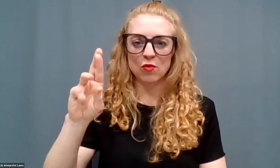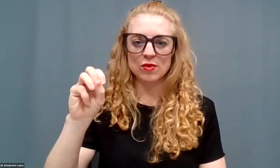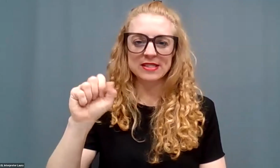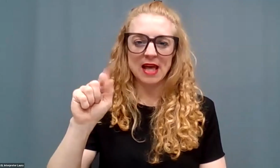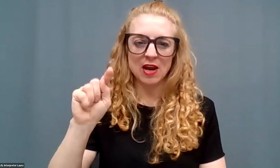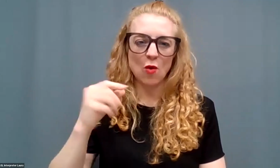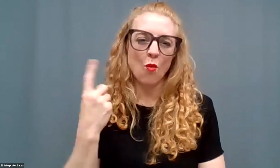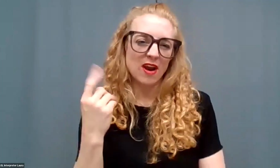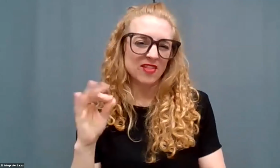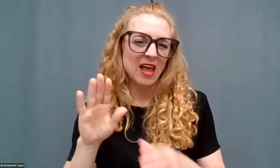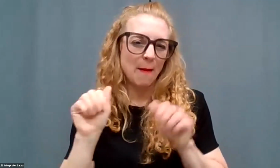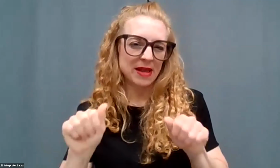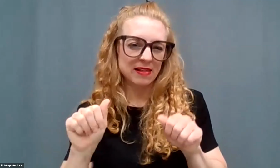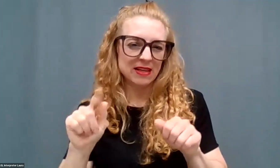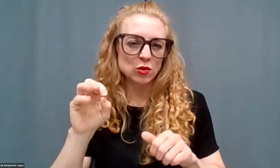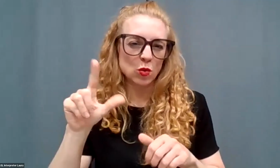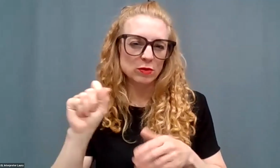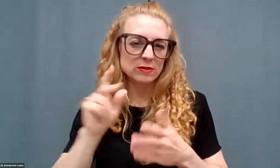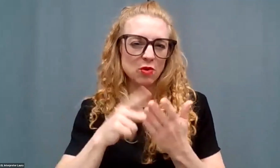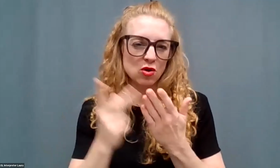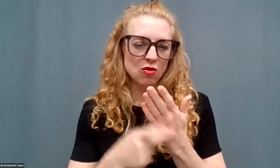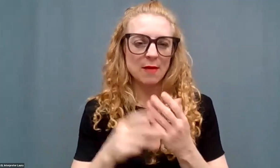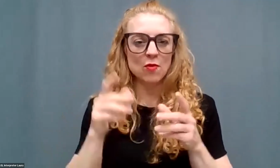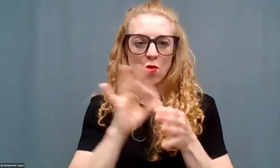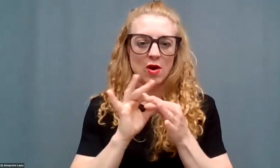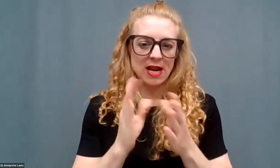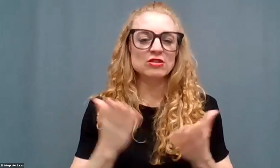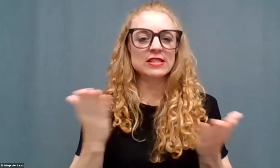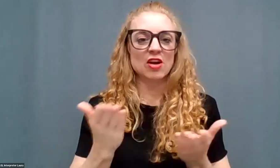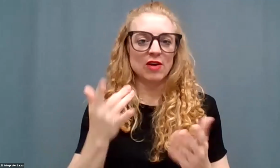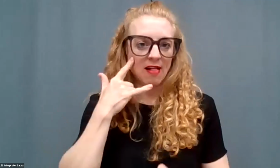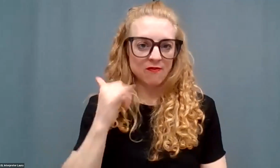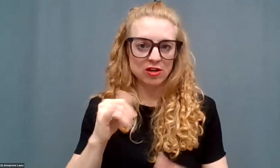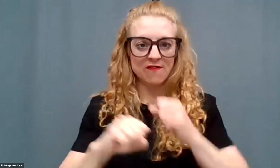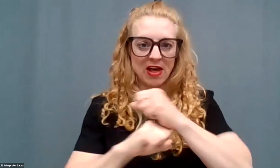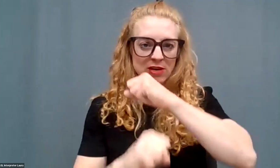the ability tools program coordinators here at California foundation for Independent Living